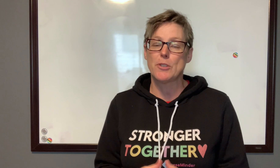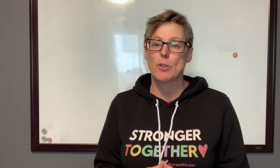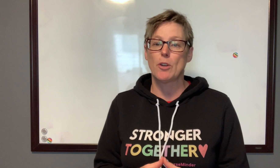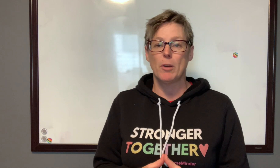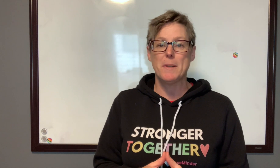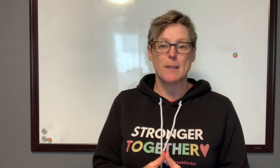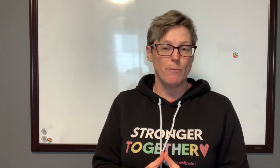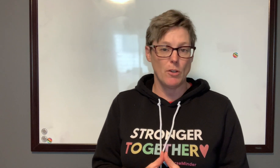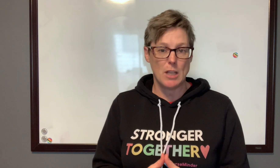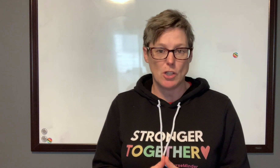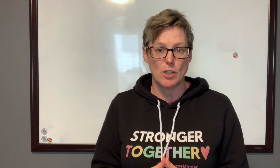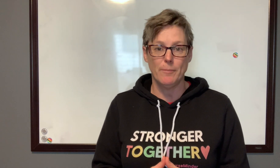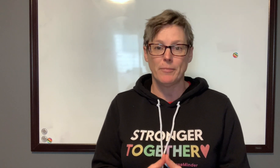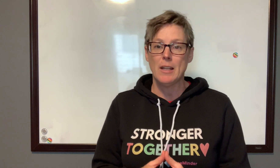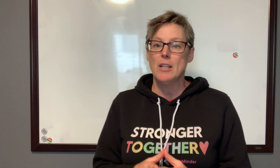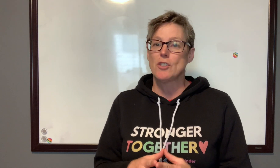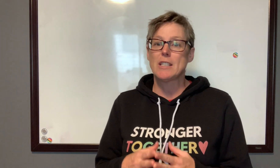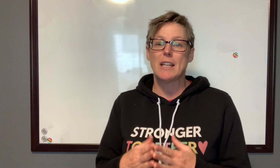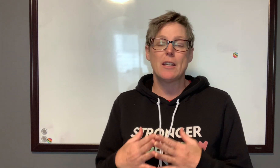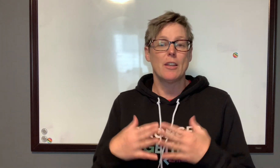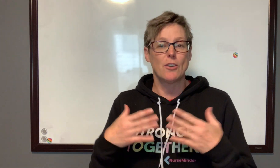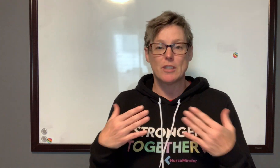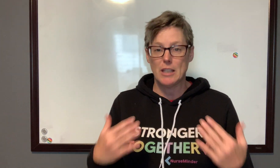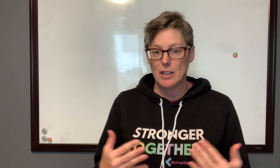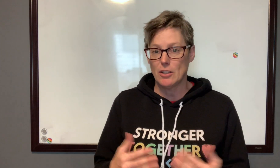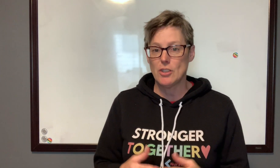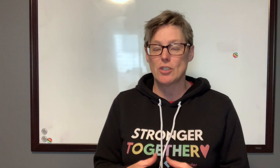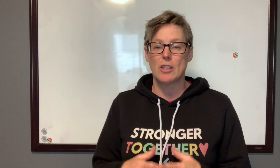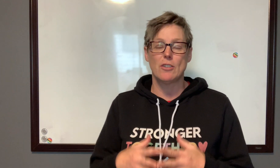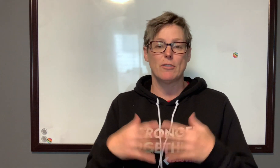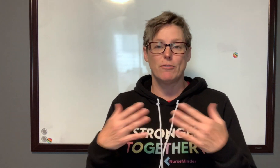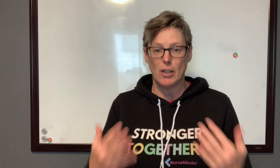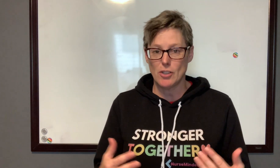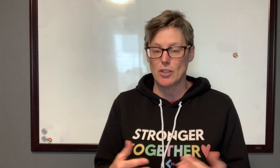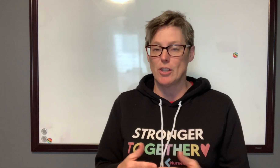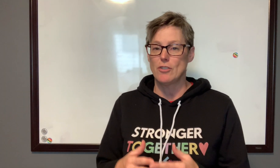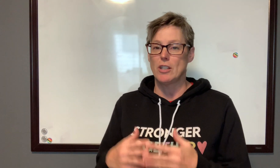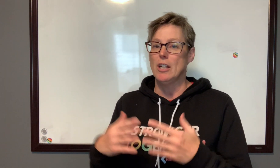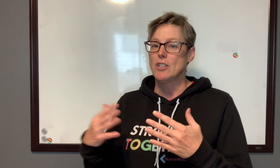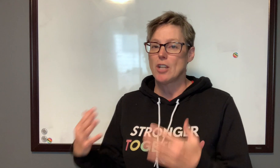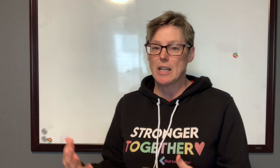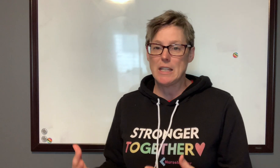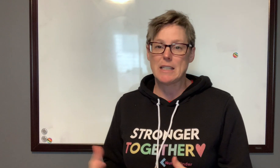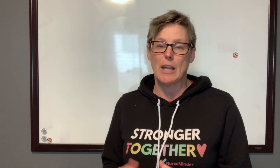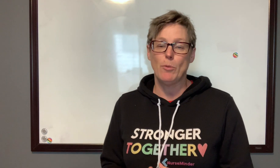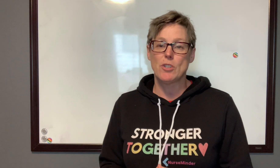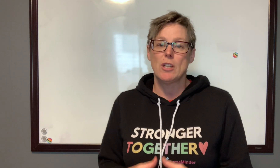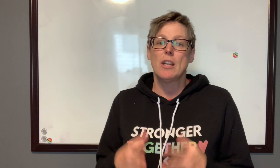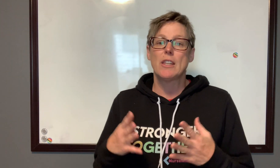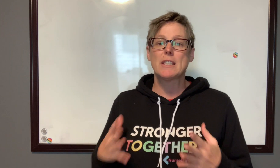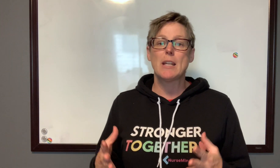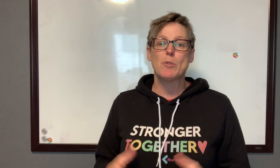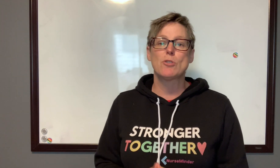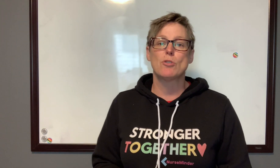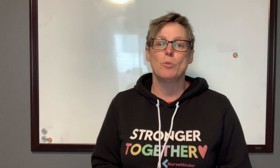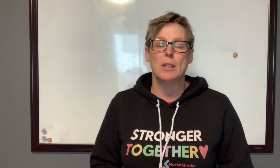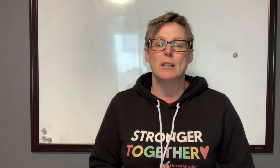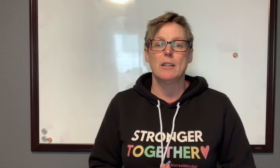so there will be some variation just like there's an english and there's a french and there's a